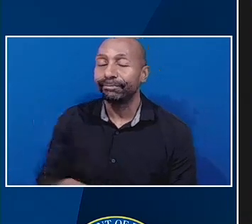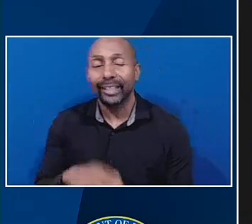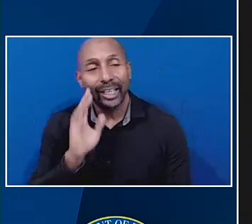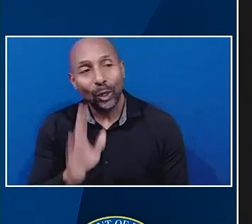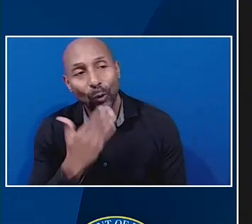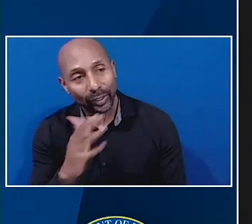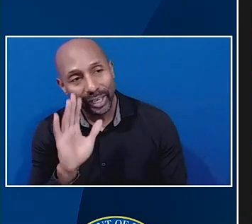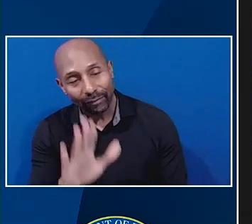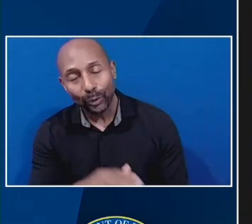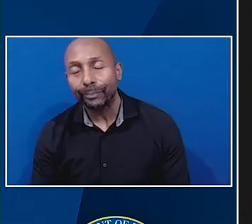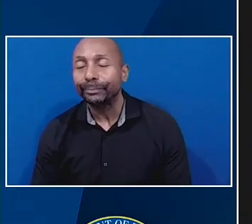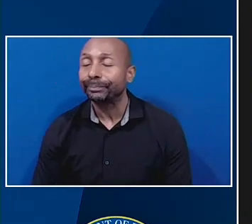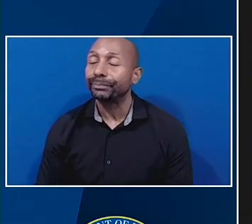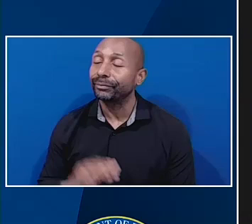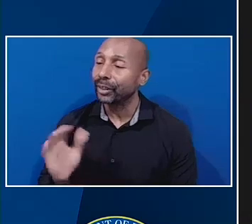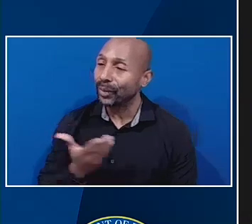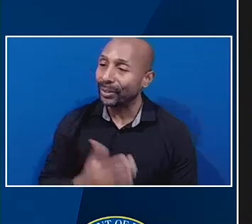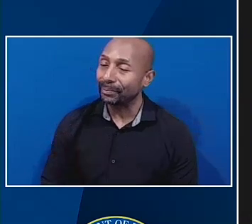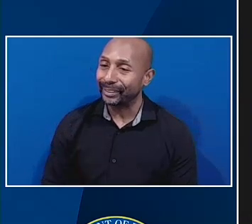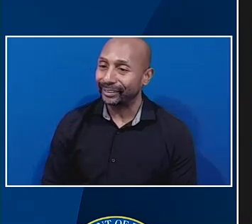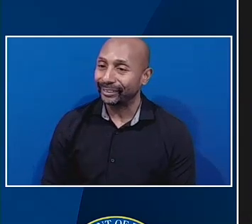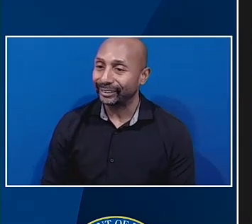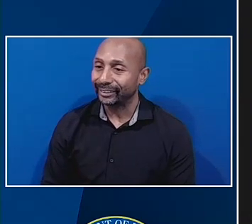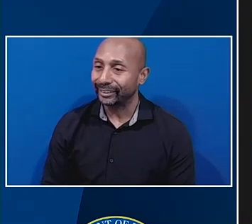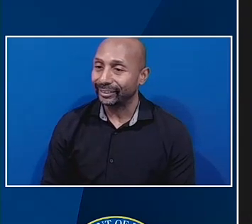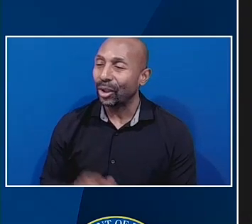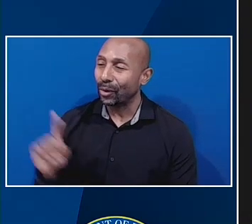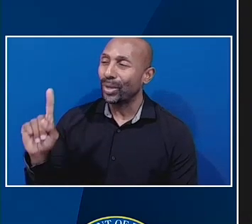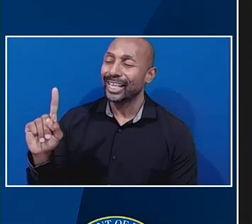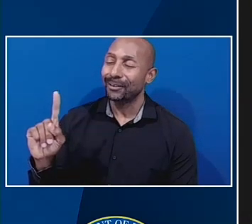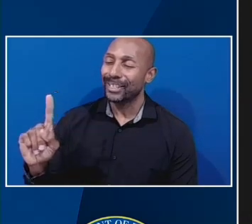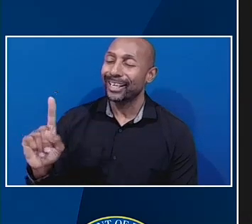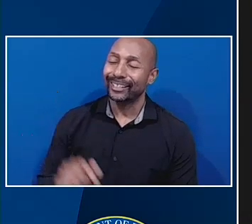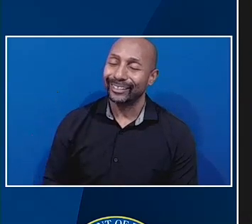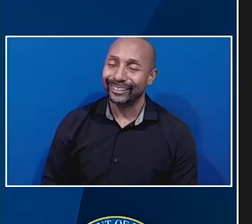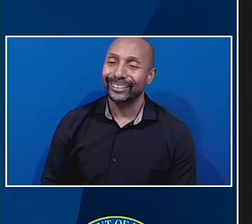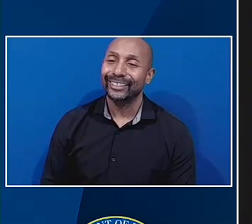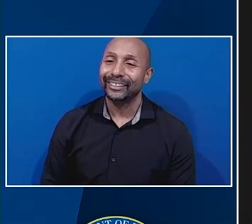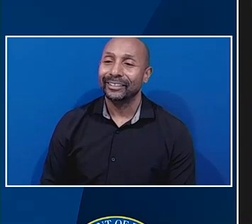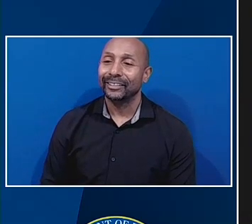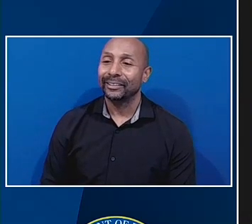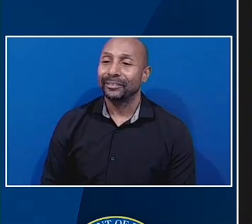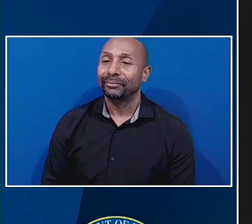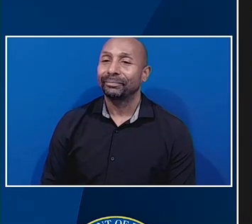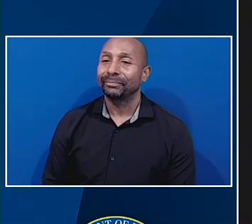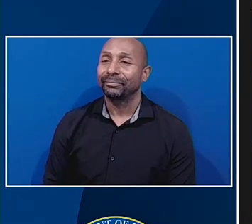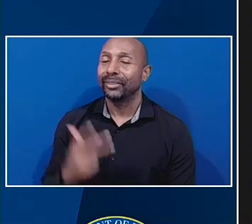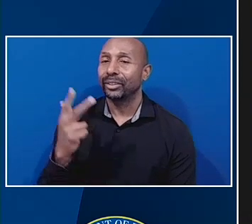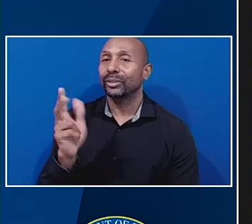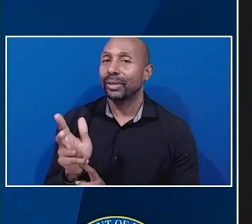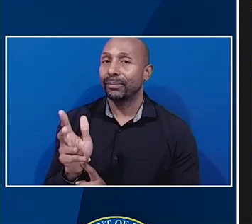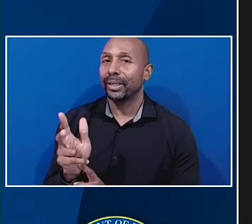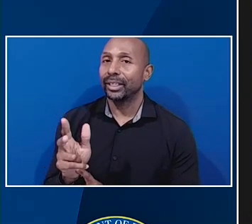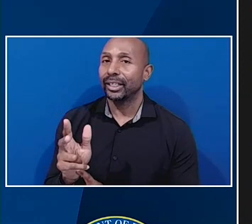Okay. Yeah, hang on one second here, Peyton. You have three minutes to address the committee, okay?